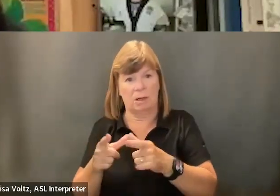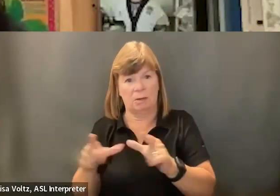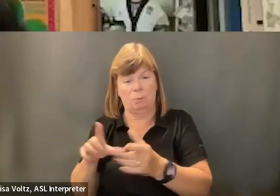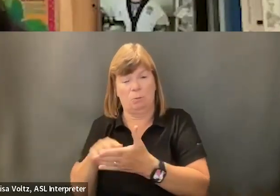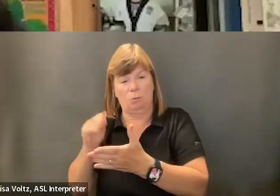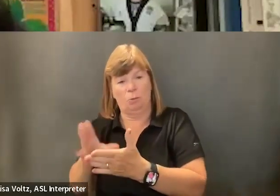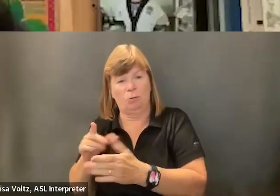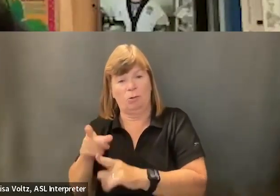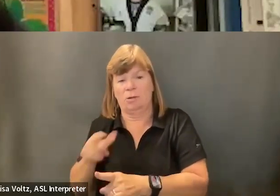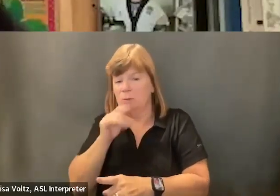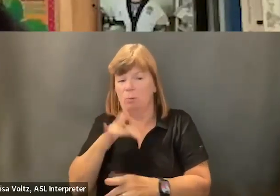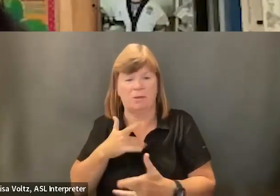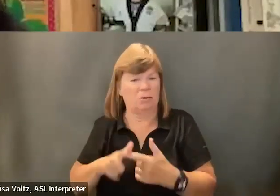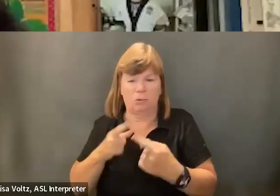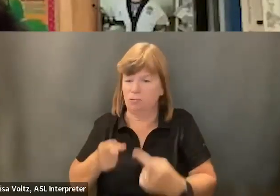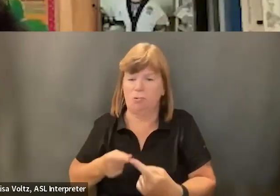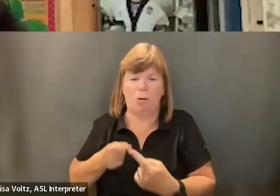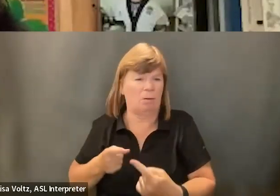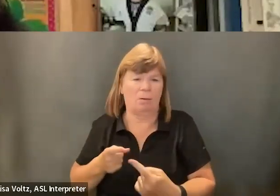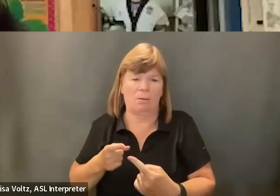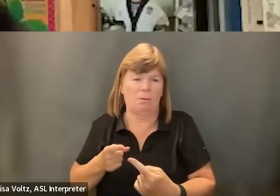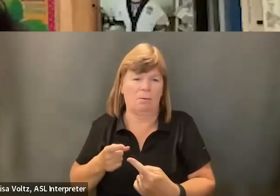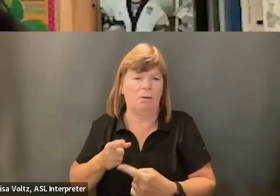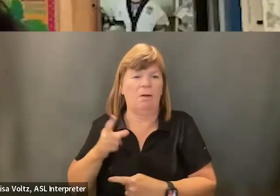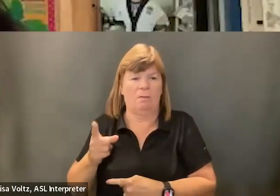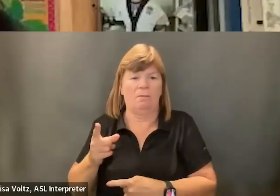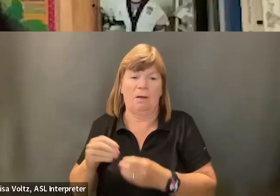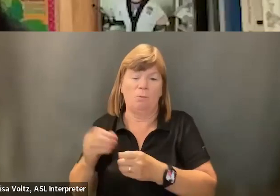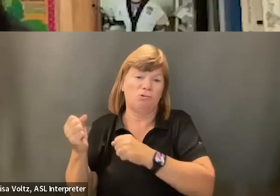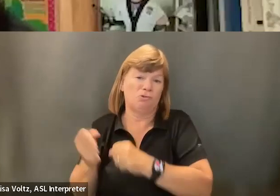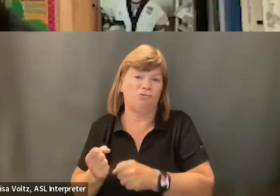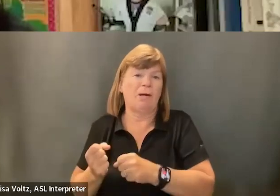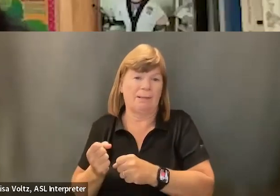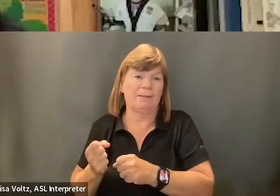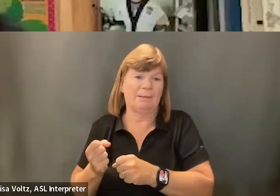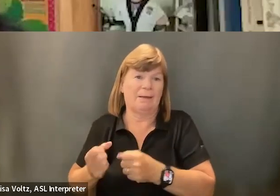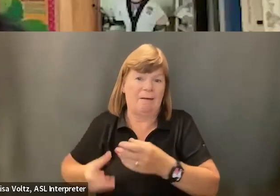have difficulties in fact they bring some strengths to the table that can be leveraged